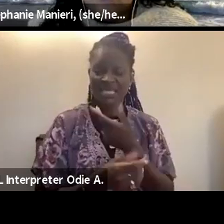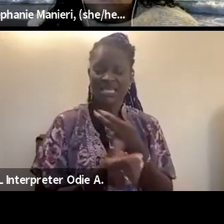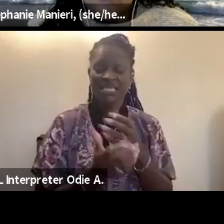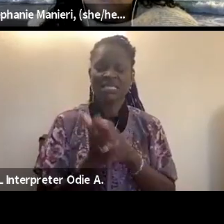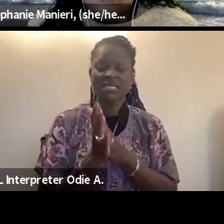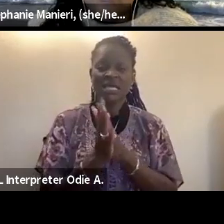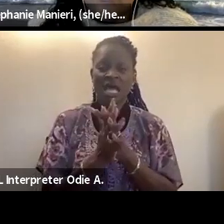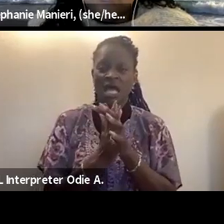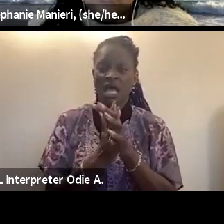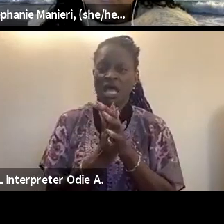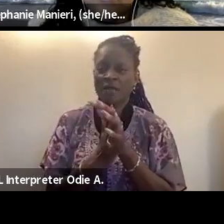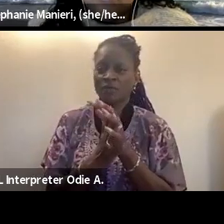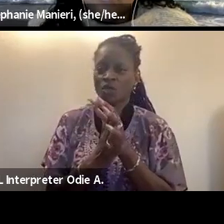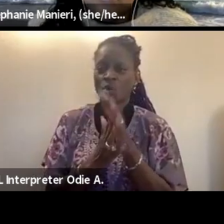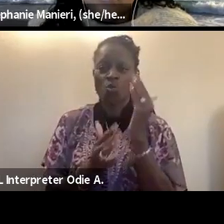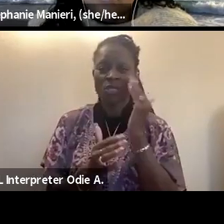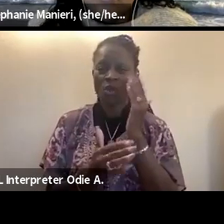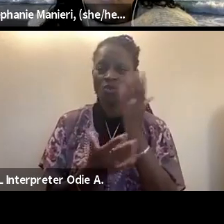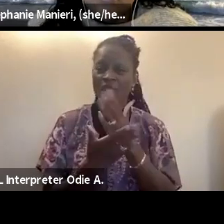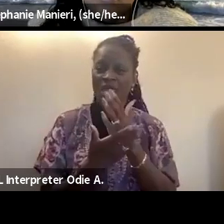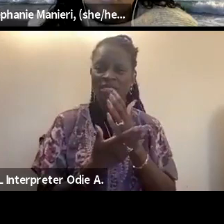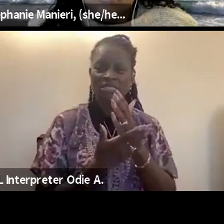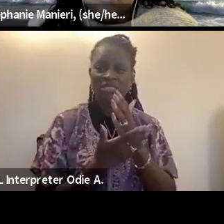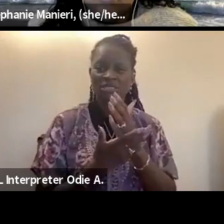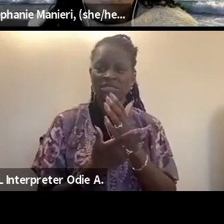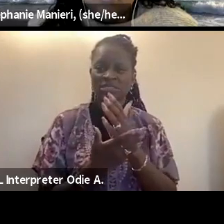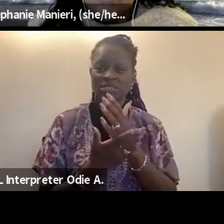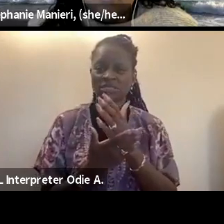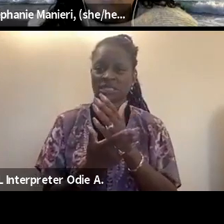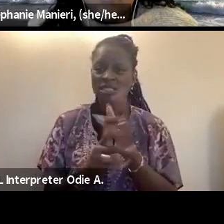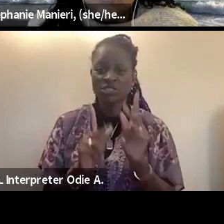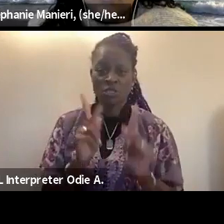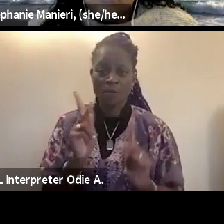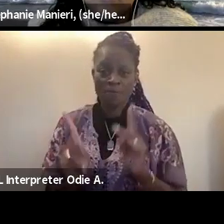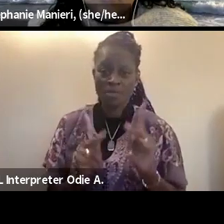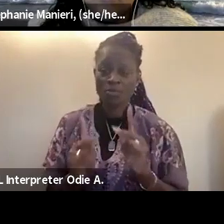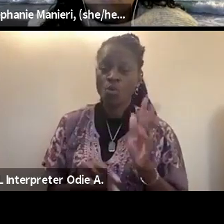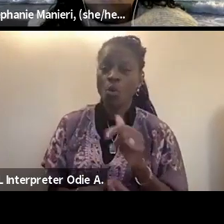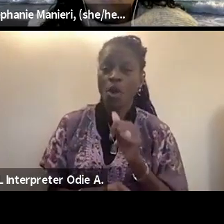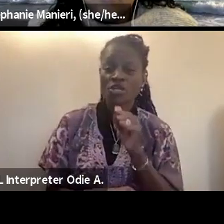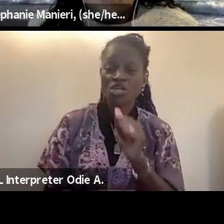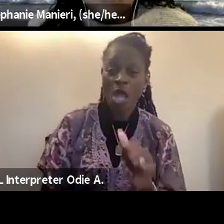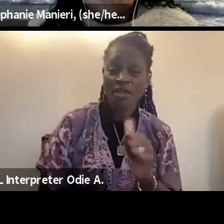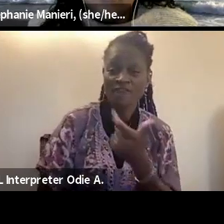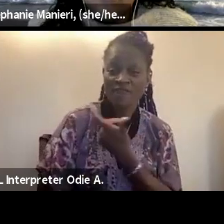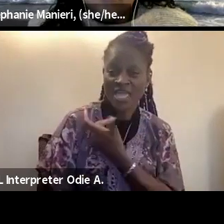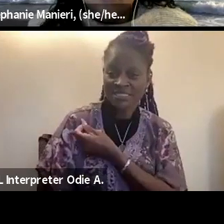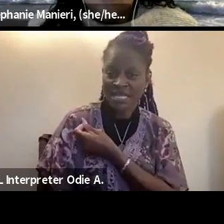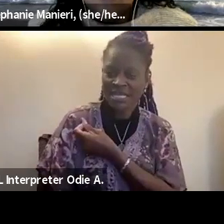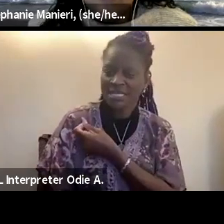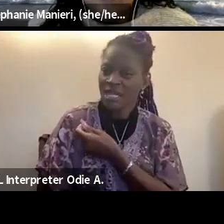those who are unvaccinated in that group are actually weekly testing. So we want to see what the impact is and